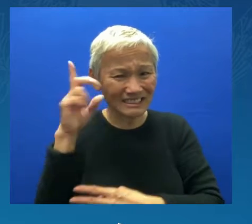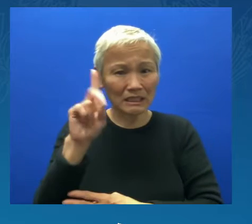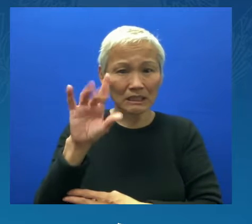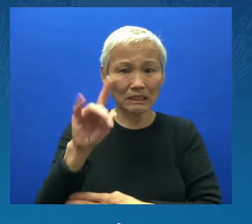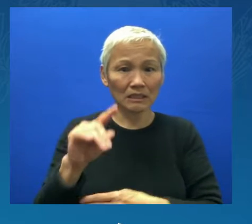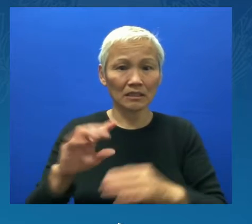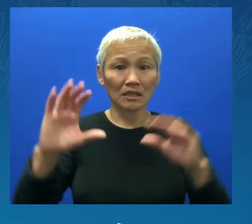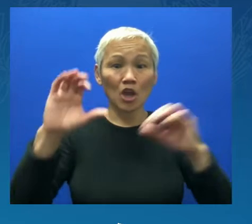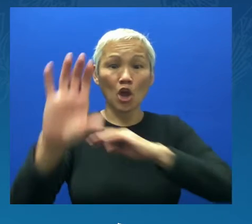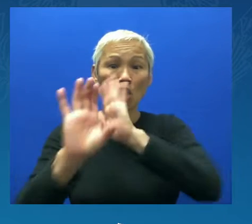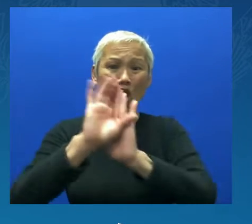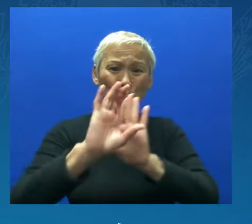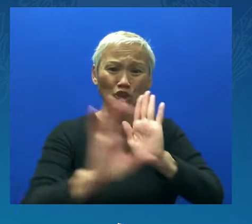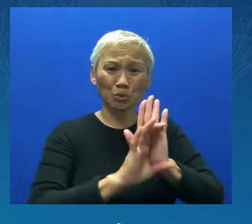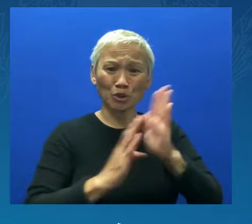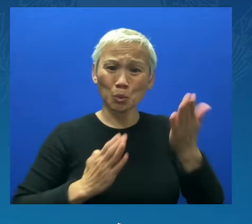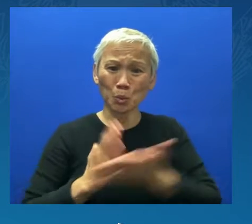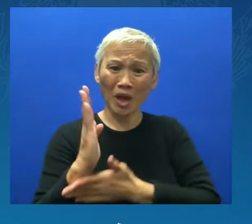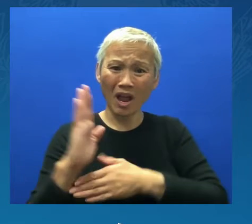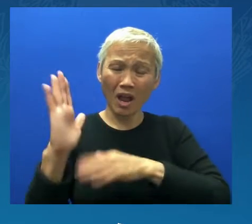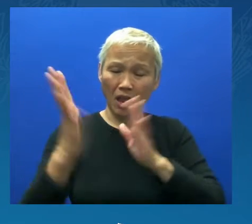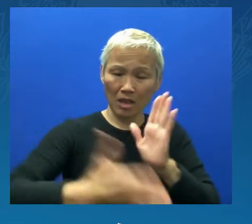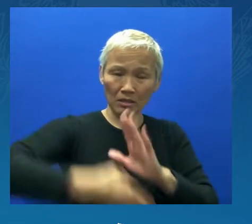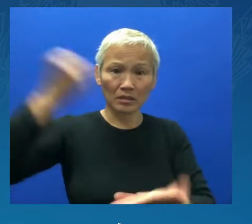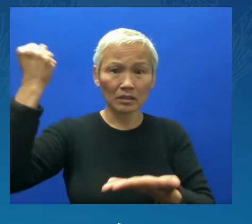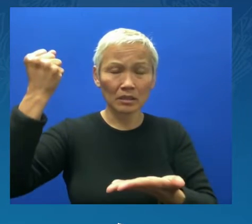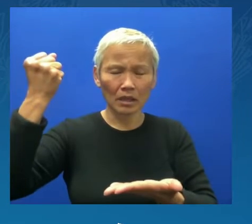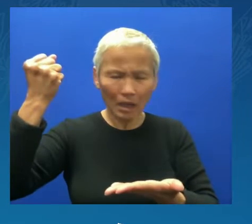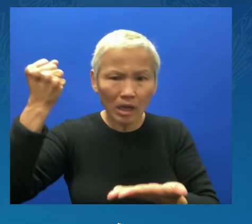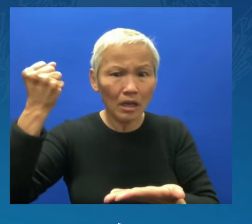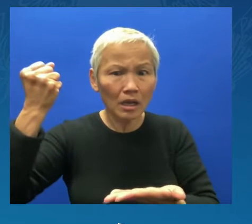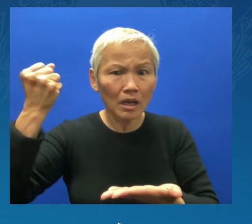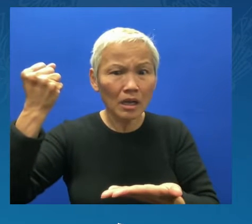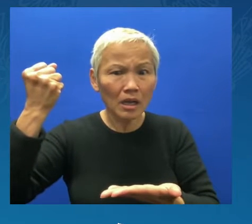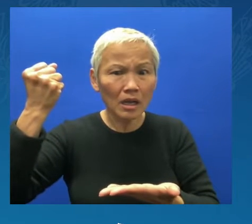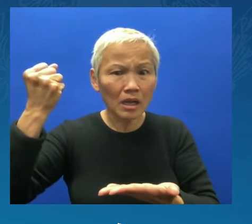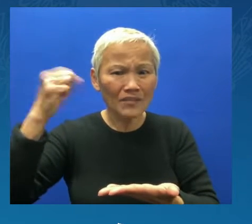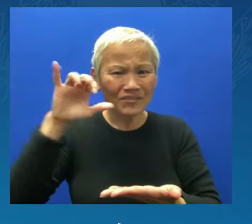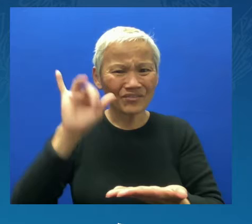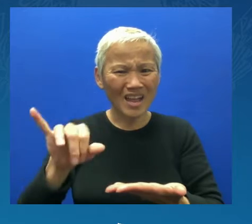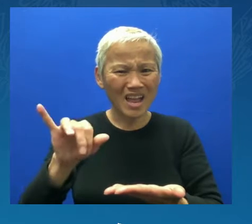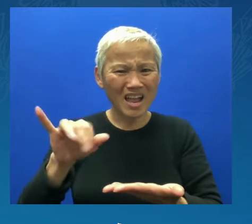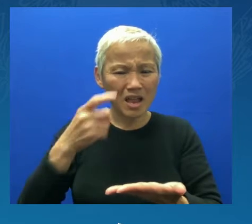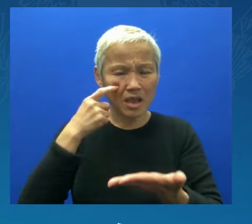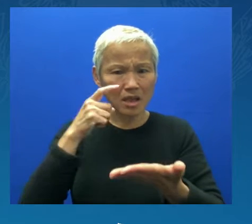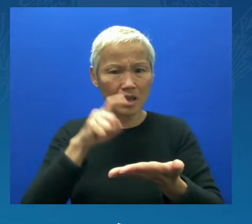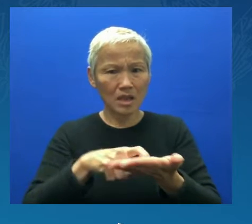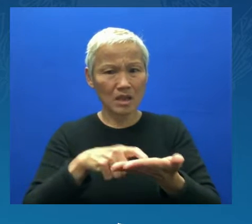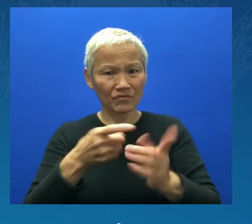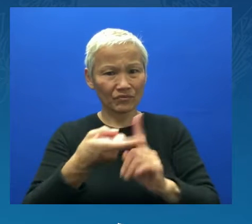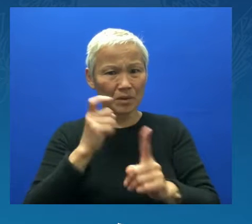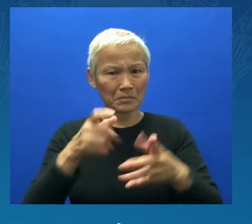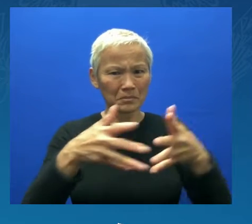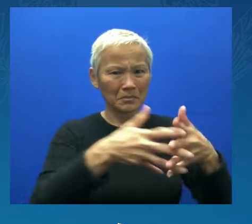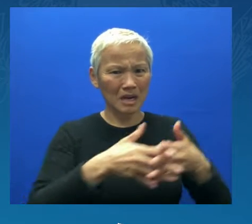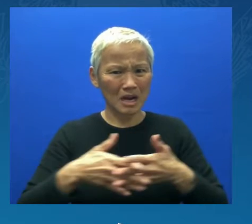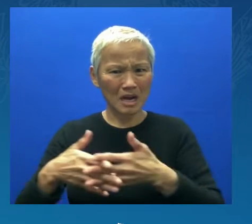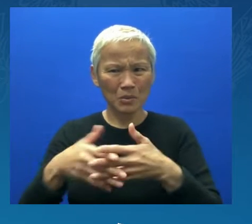that had been recognized, from the people of America, from the women of America.